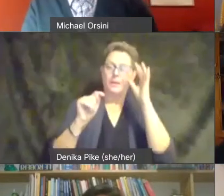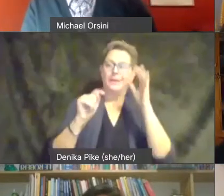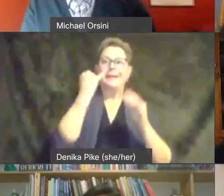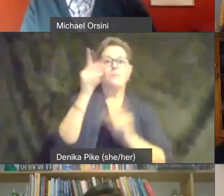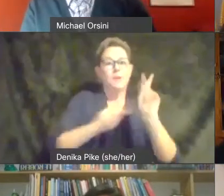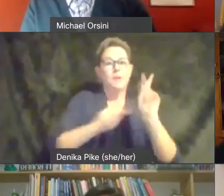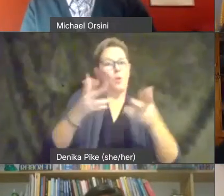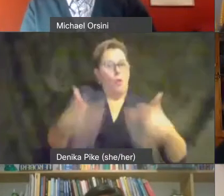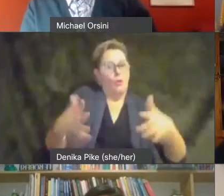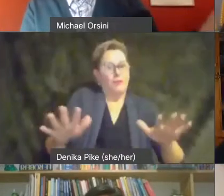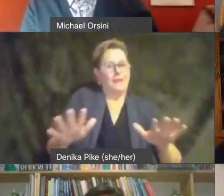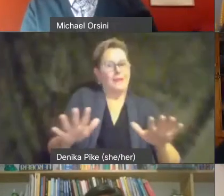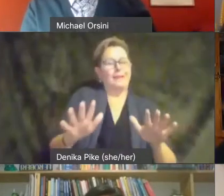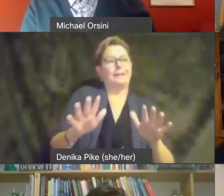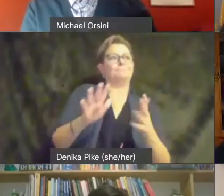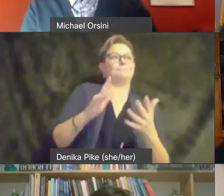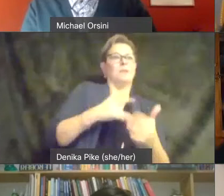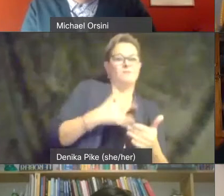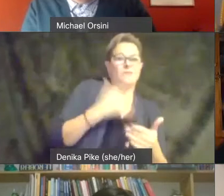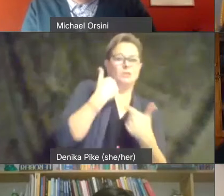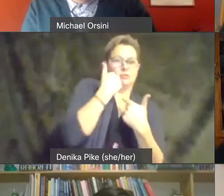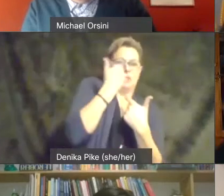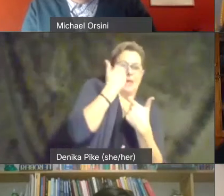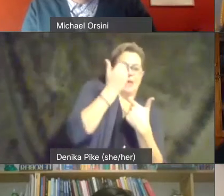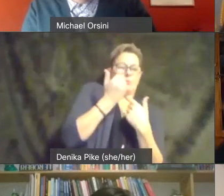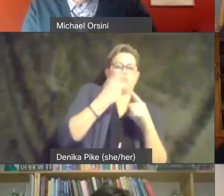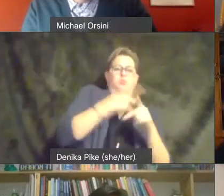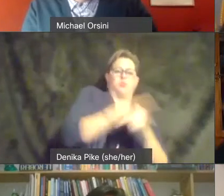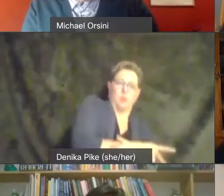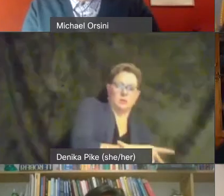Victims of state surveillance grief is the last 1.